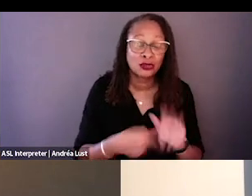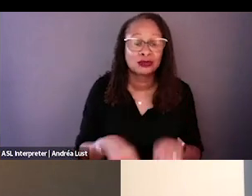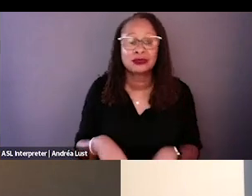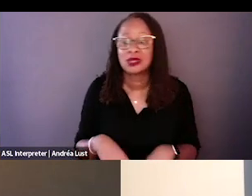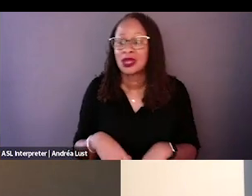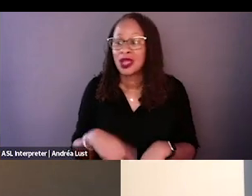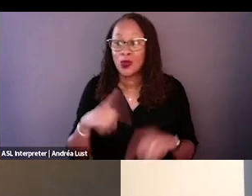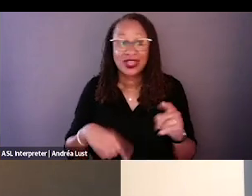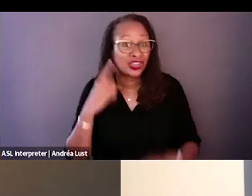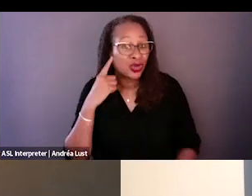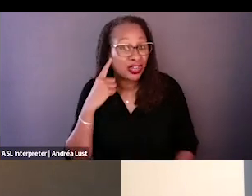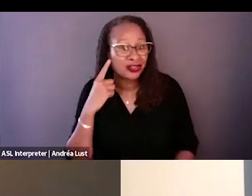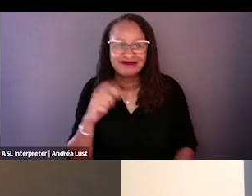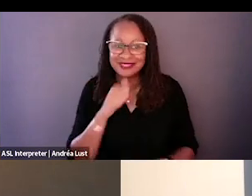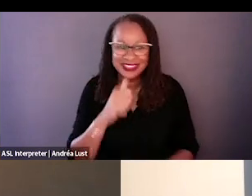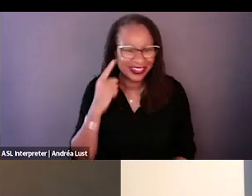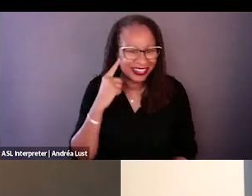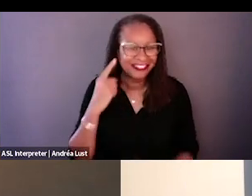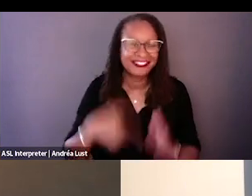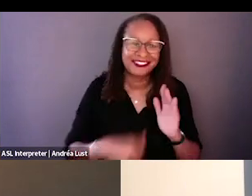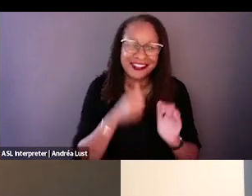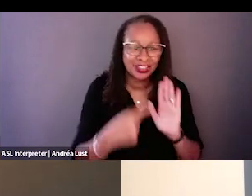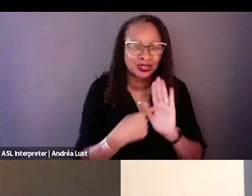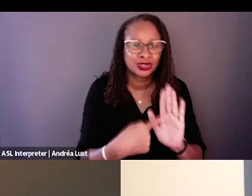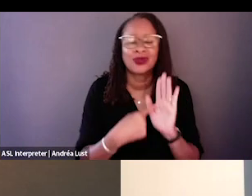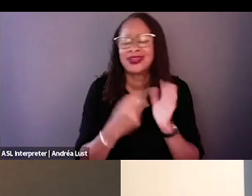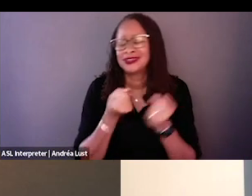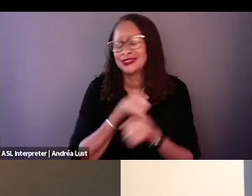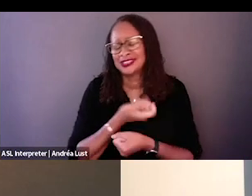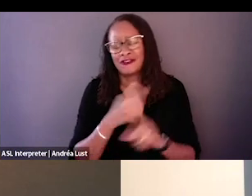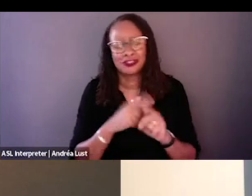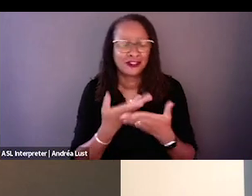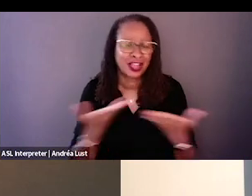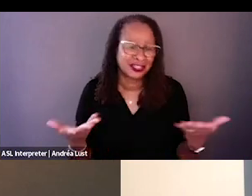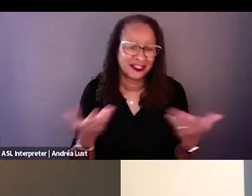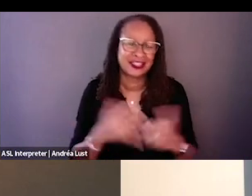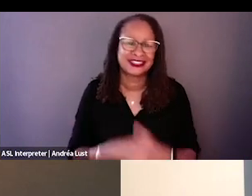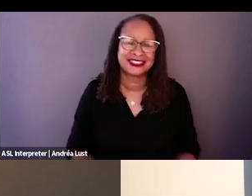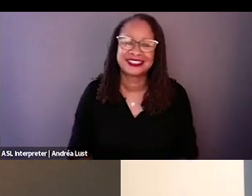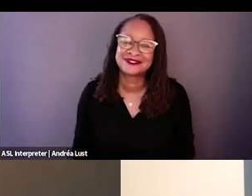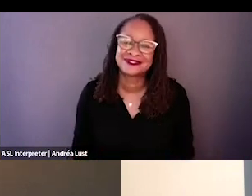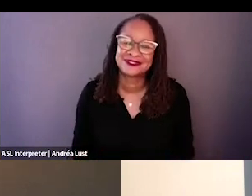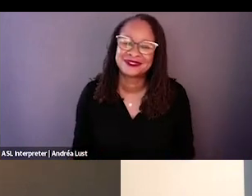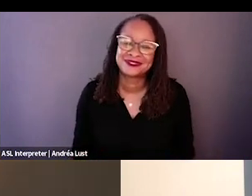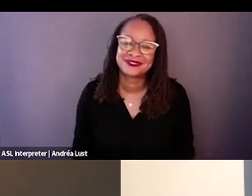We just film and show the space between the doors.